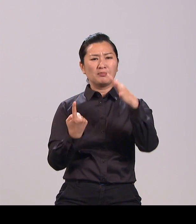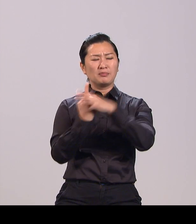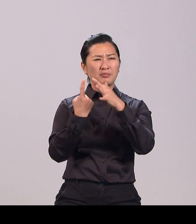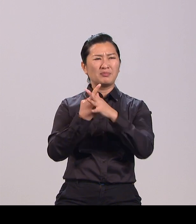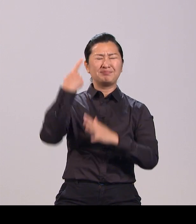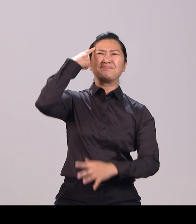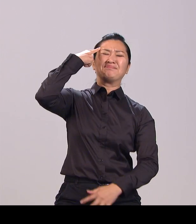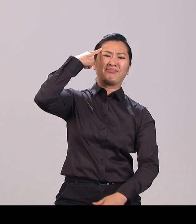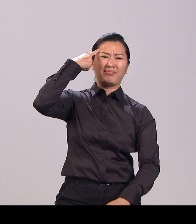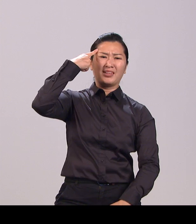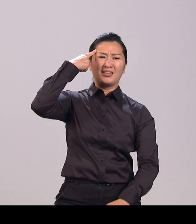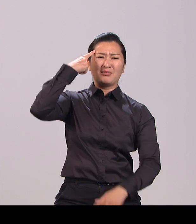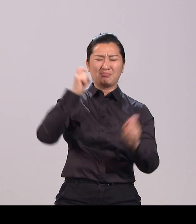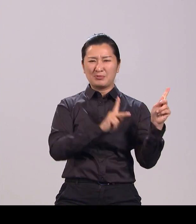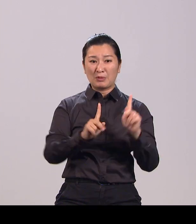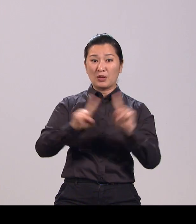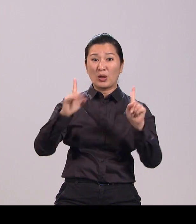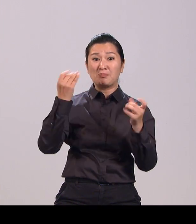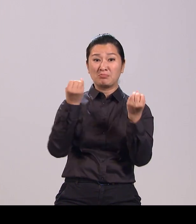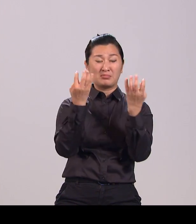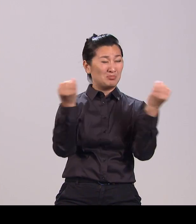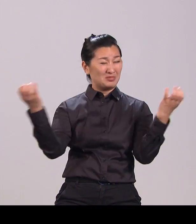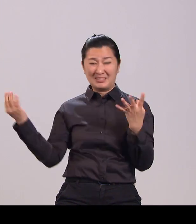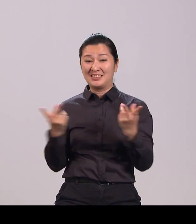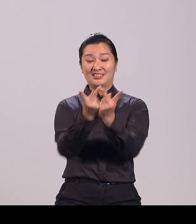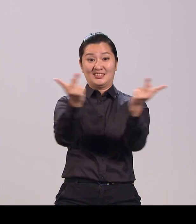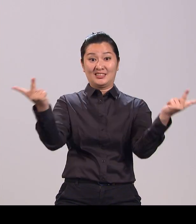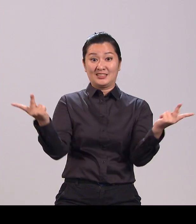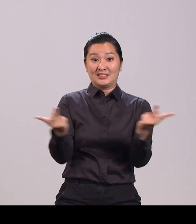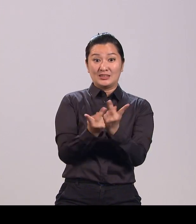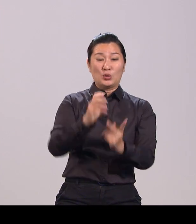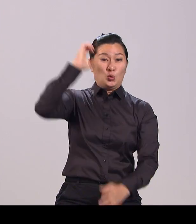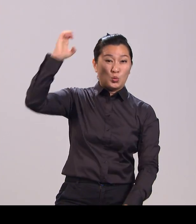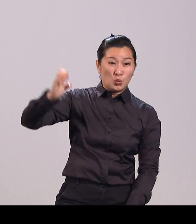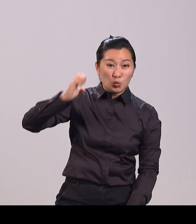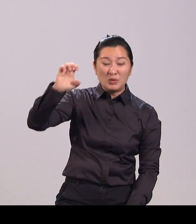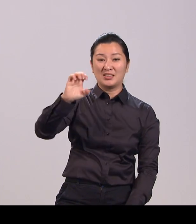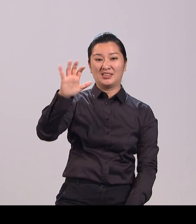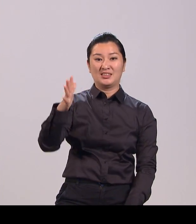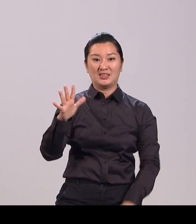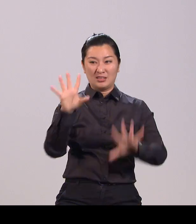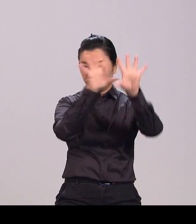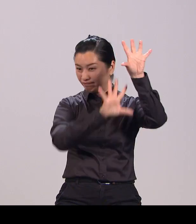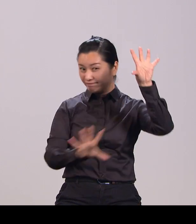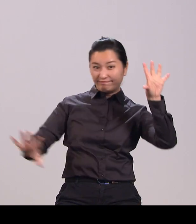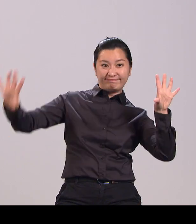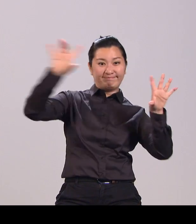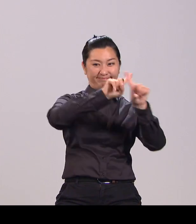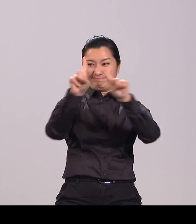closer to home, Indonesia and Malaysia, too. We are seeing “lone wolf” attacks by self-radicalised individuals.